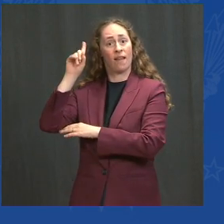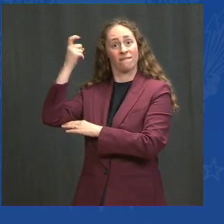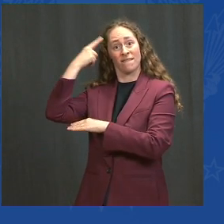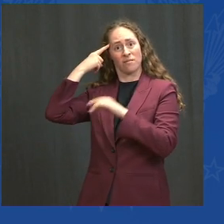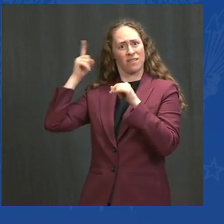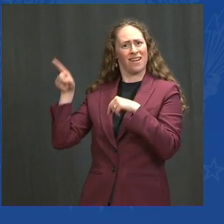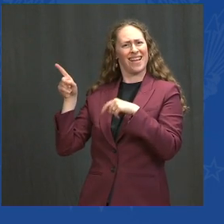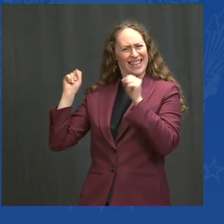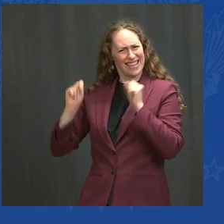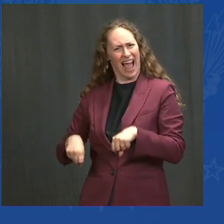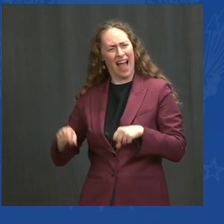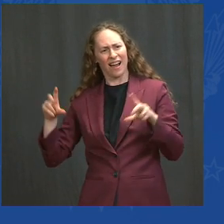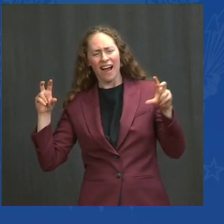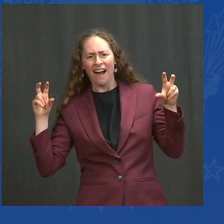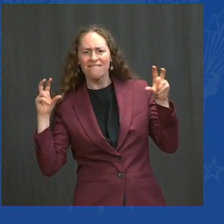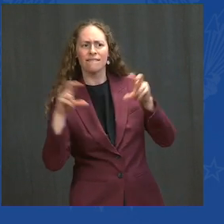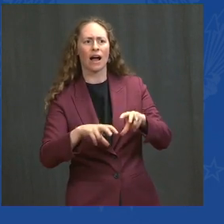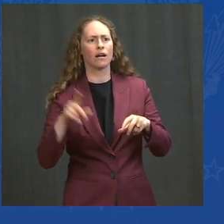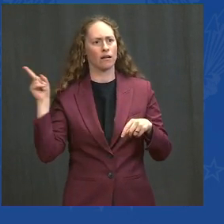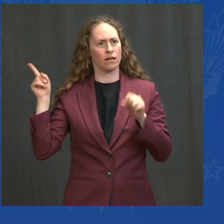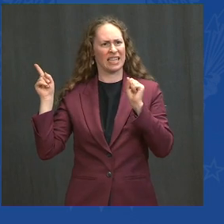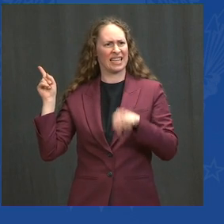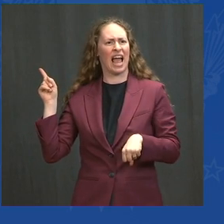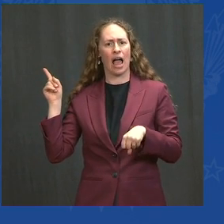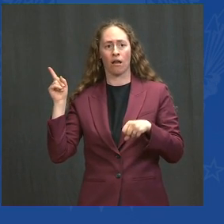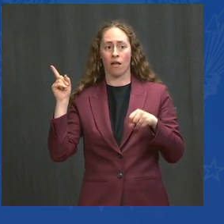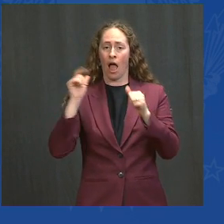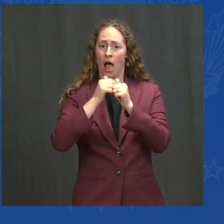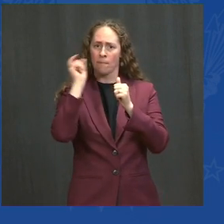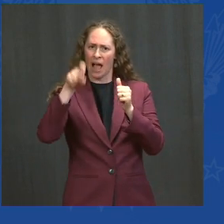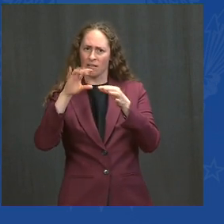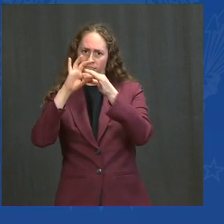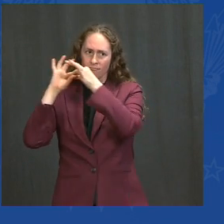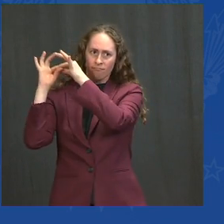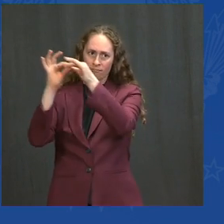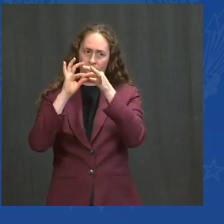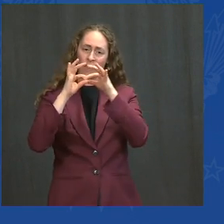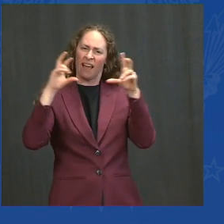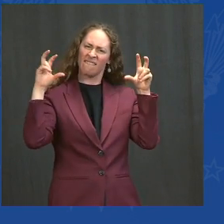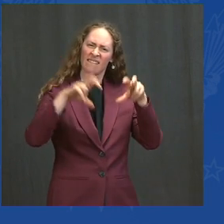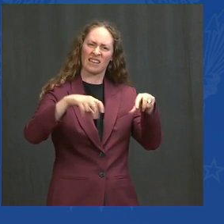only the government, working together, could make. Today happens to mark -- coincidental --